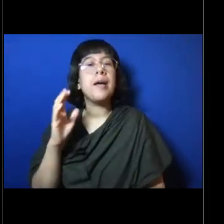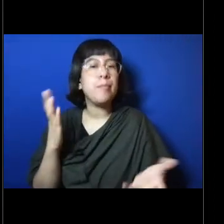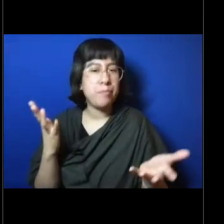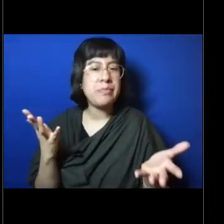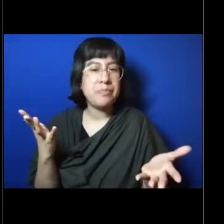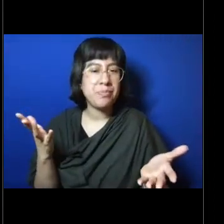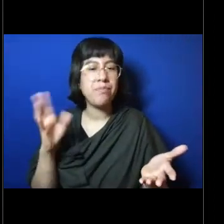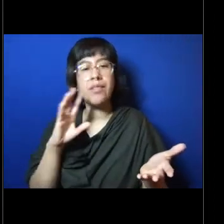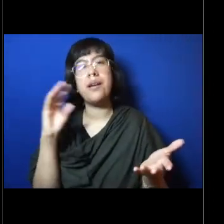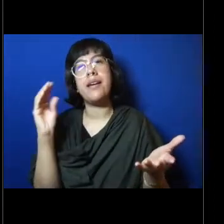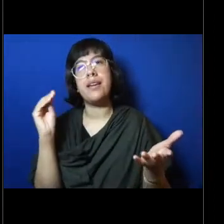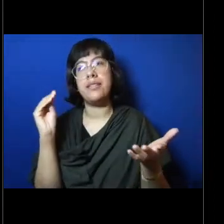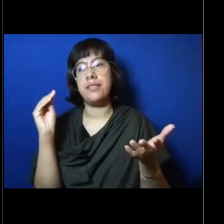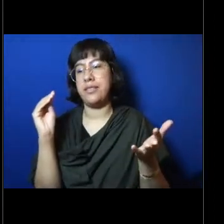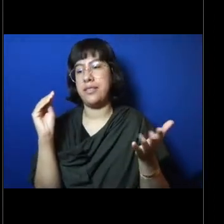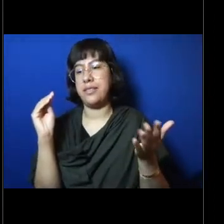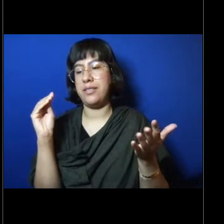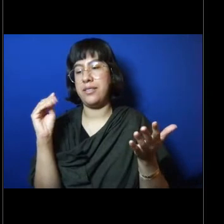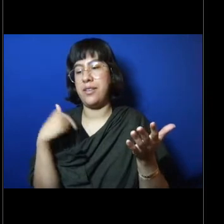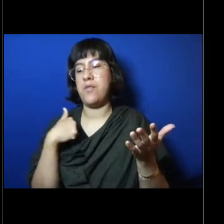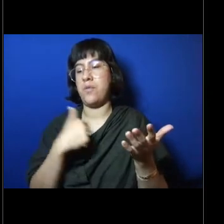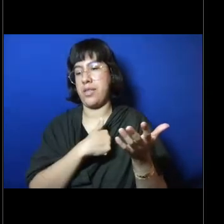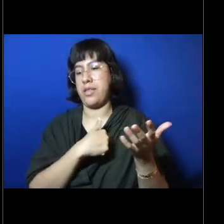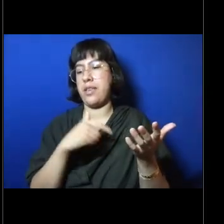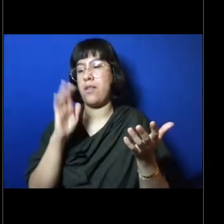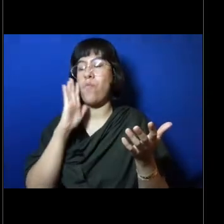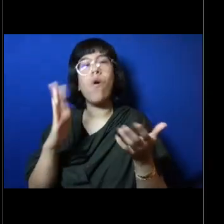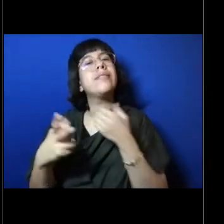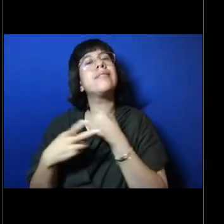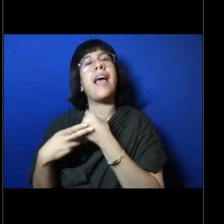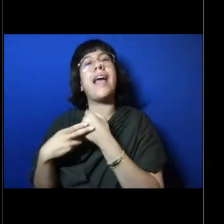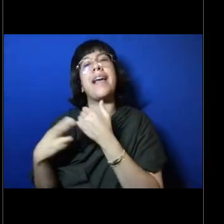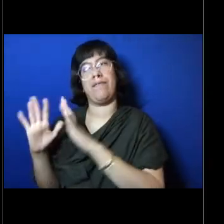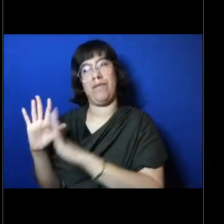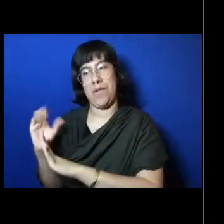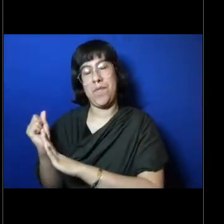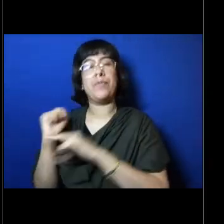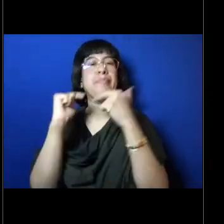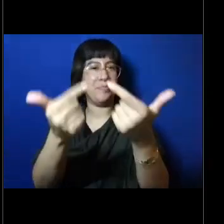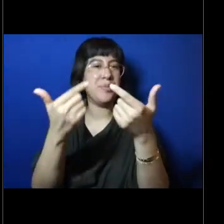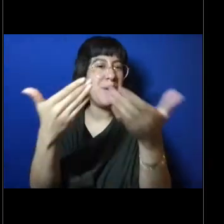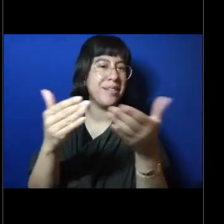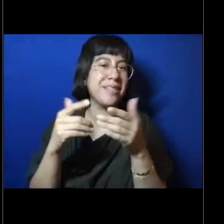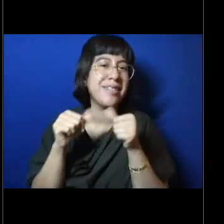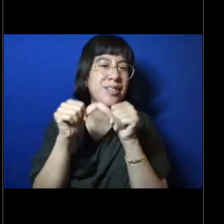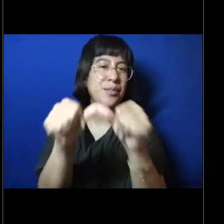[Grace] And we will save them for next. So I'm going to hand it back to you. Okay, great.